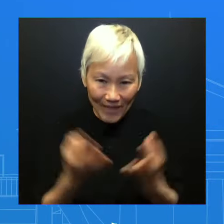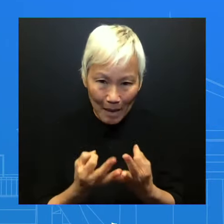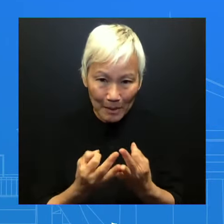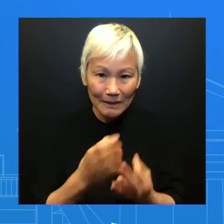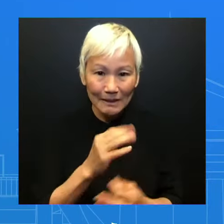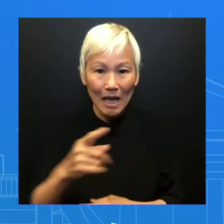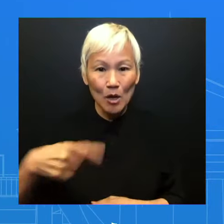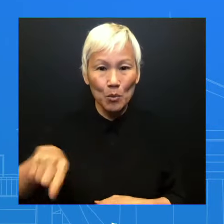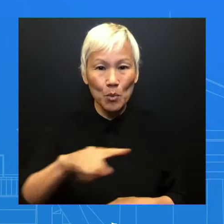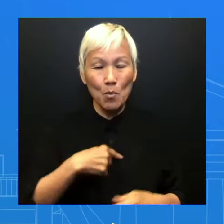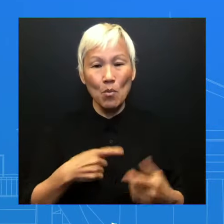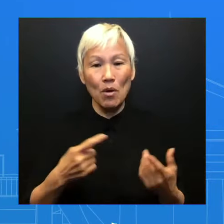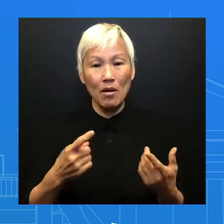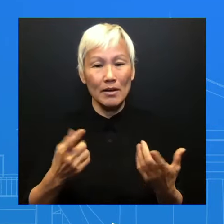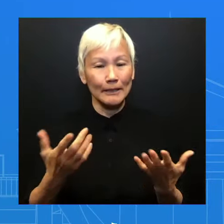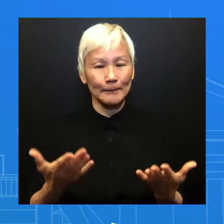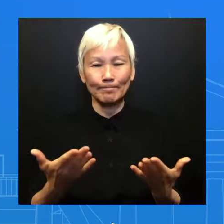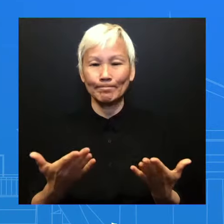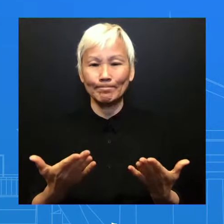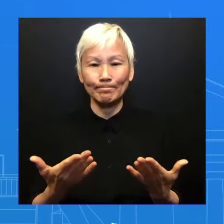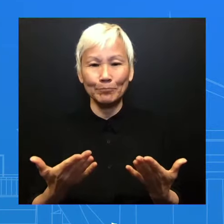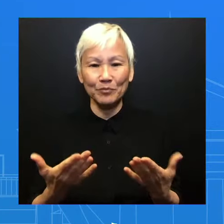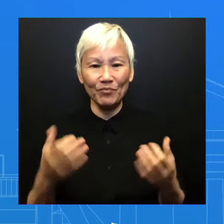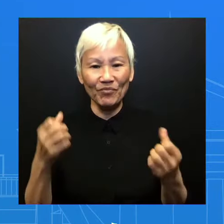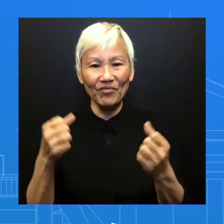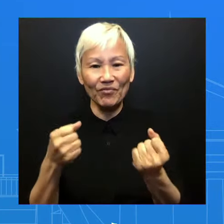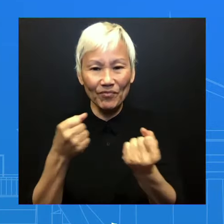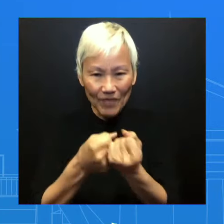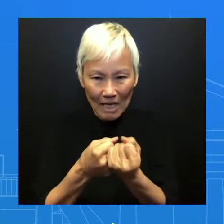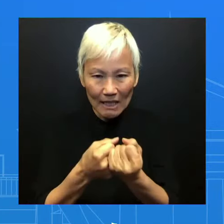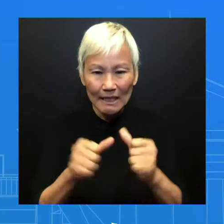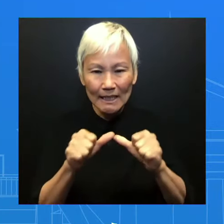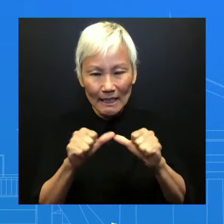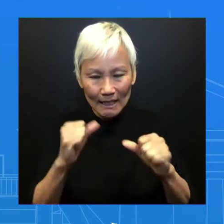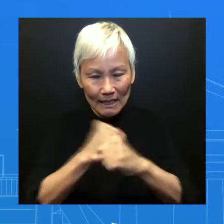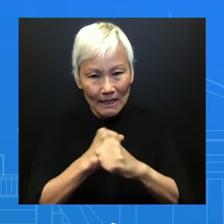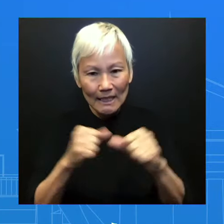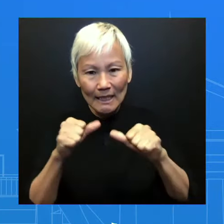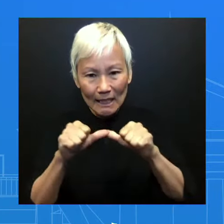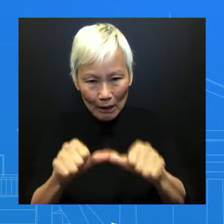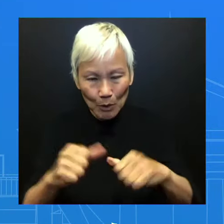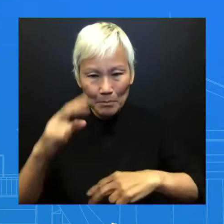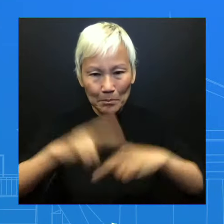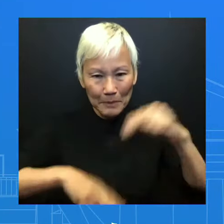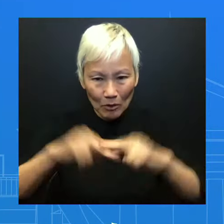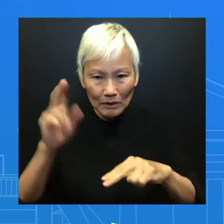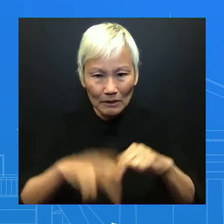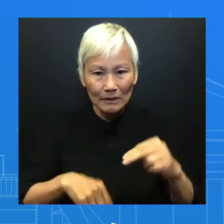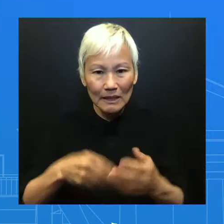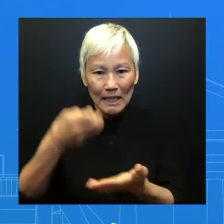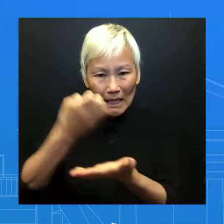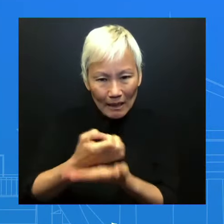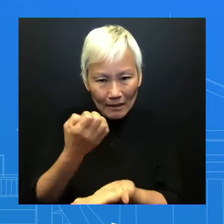that, you know, we're continuing to build a economy from the bottom up, middle out. This is what we are fighting for.